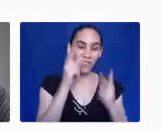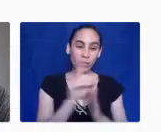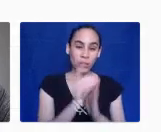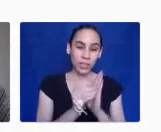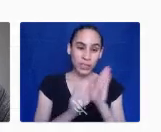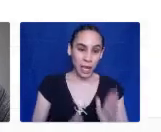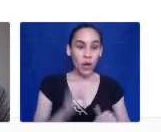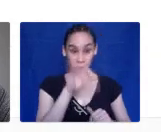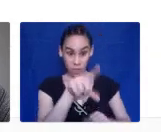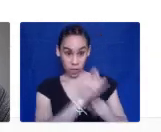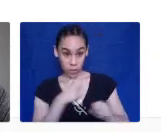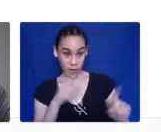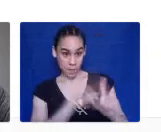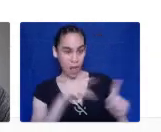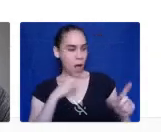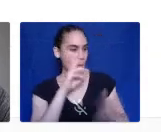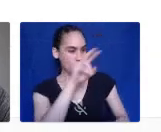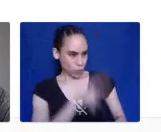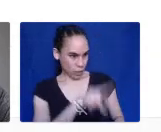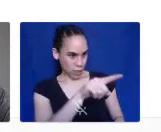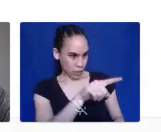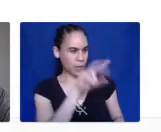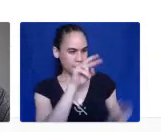i'm going to read it i'm going to look at what skills are listed and i'm going to do the research